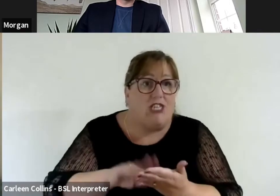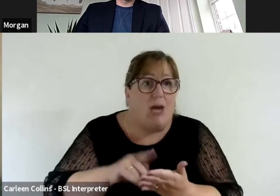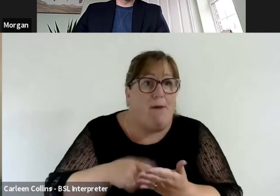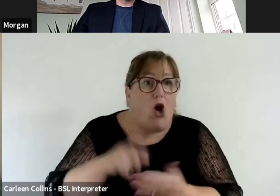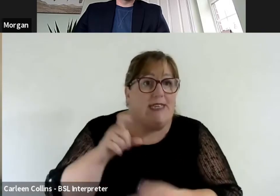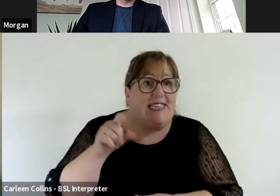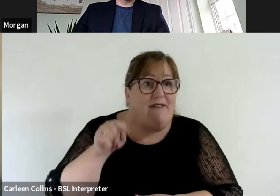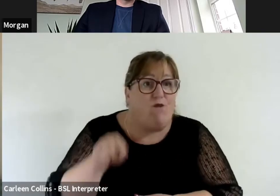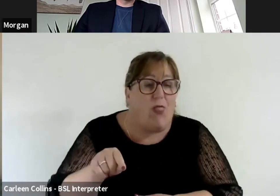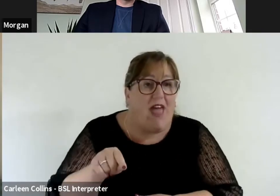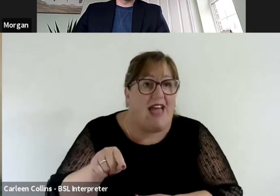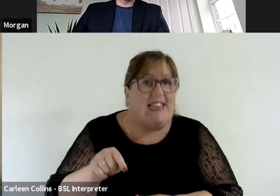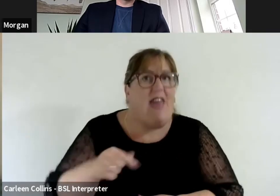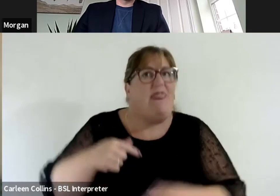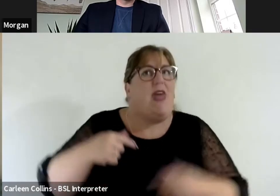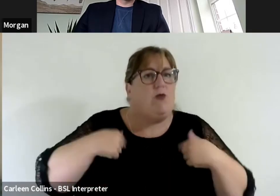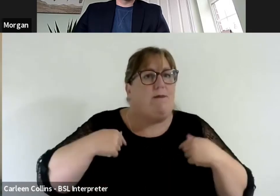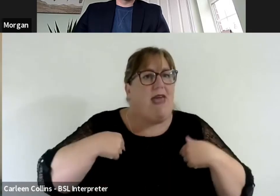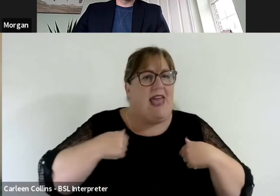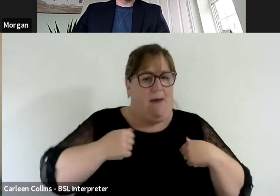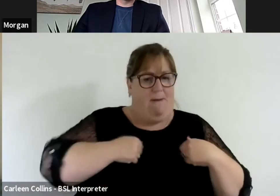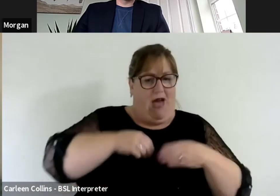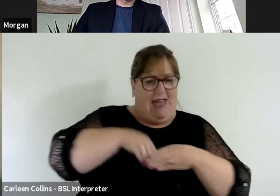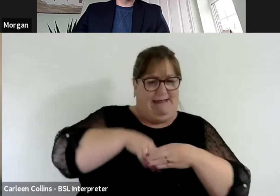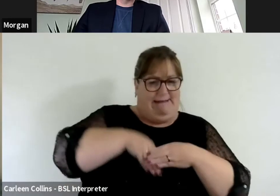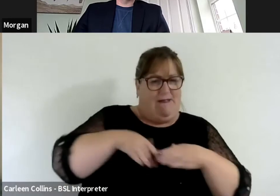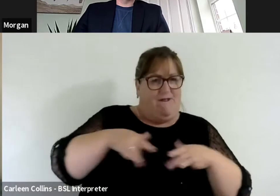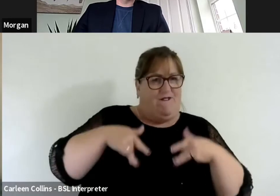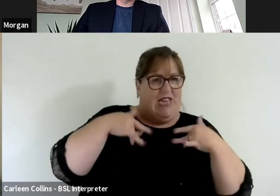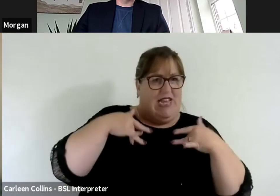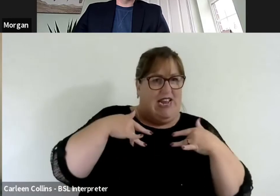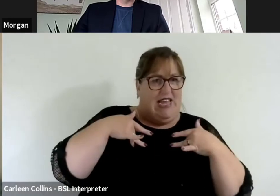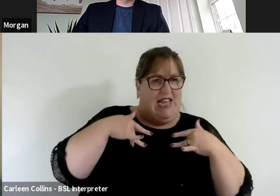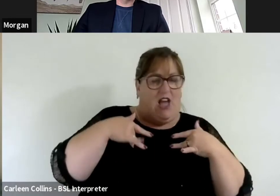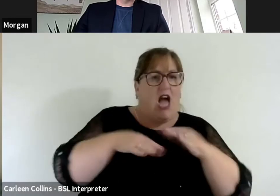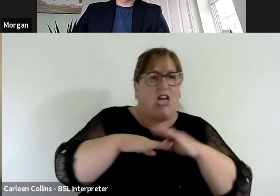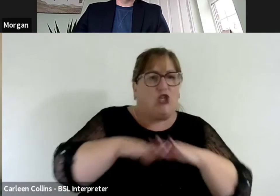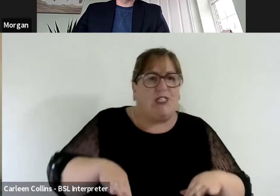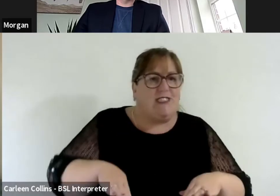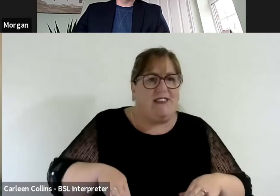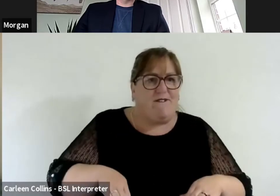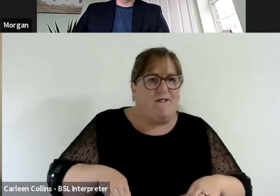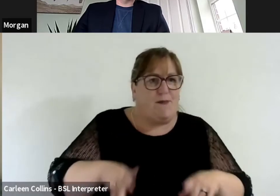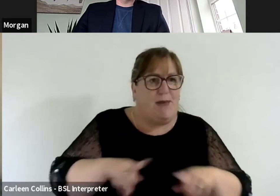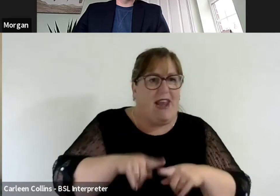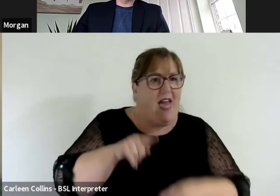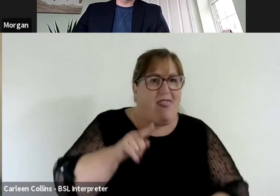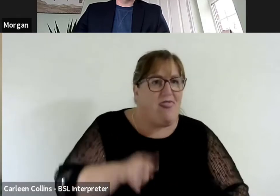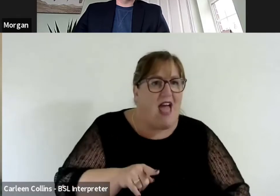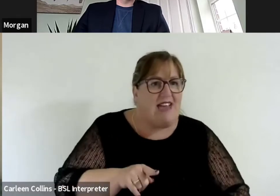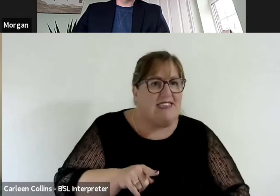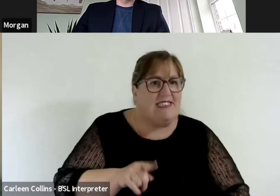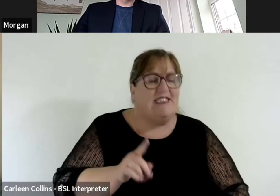If I told my manager, the list of conditions I have just told you, he will want to run a mile. That wasn't down to anything HMRC did.